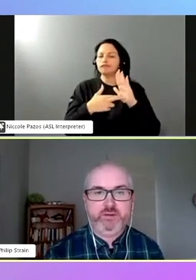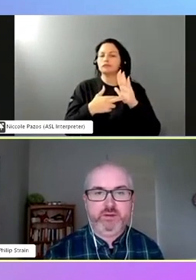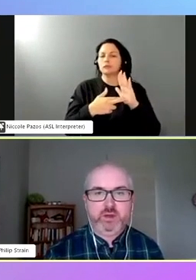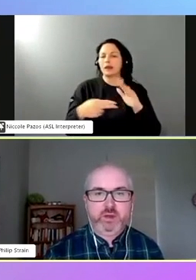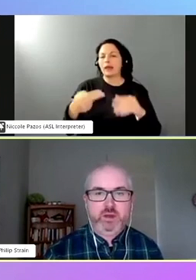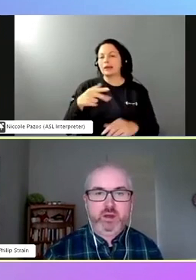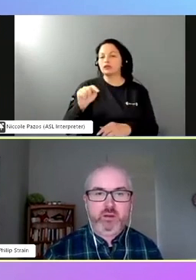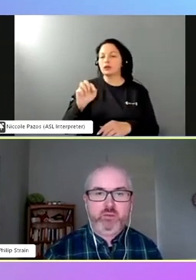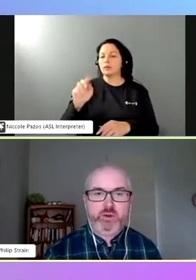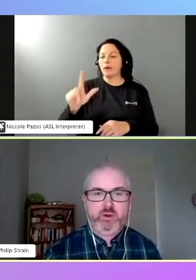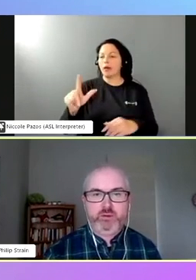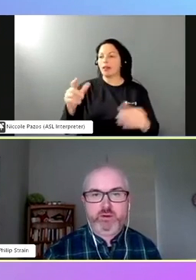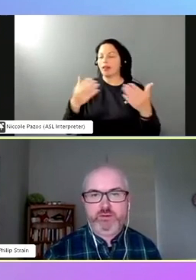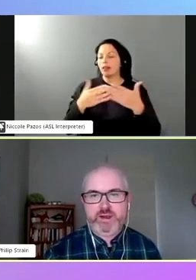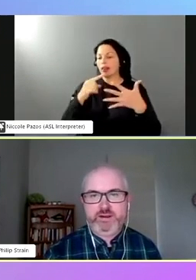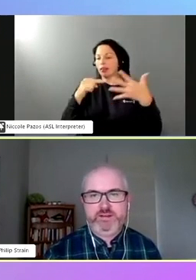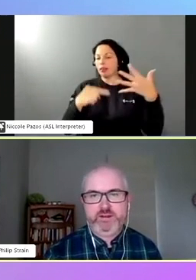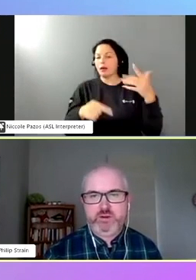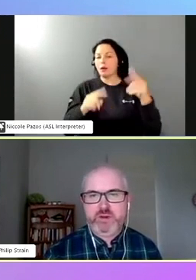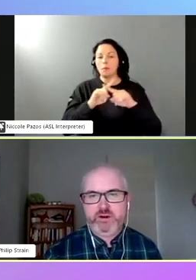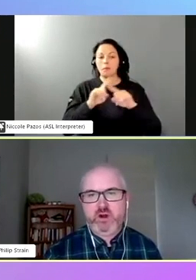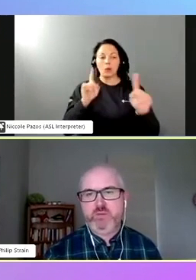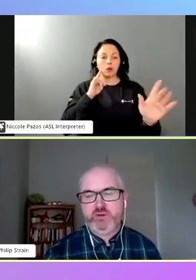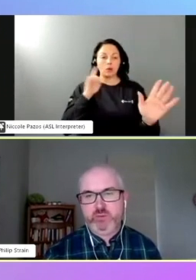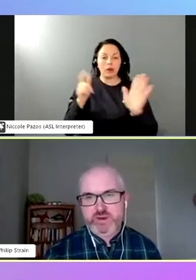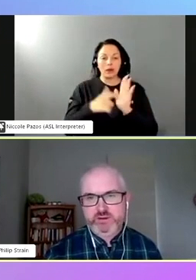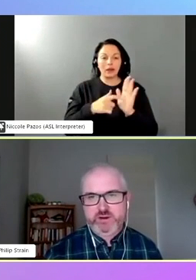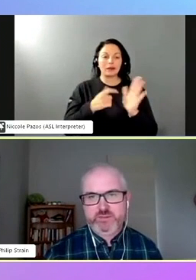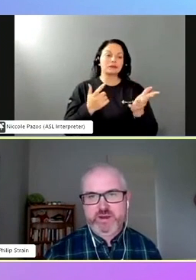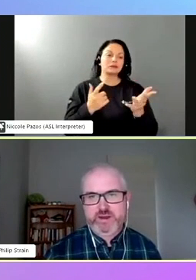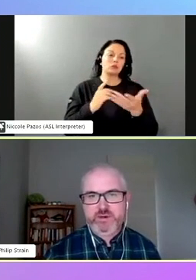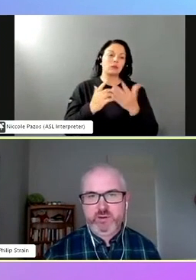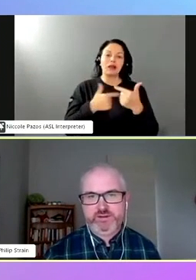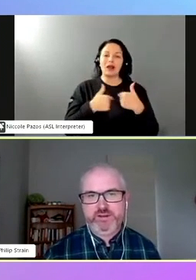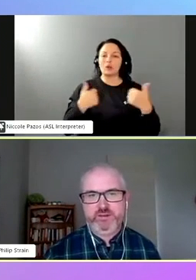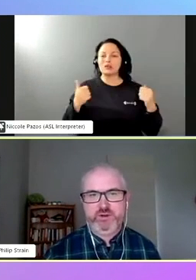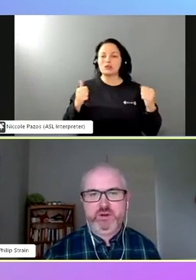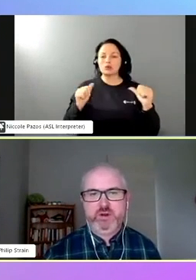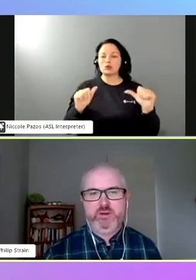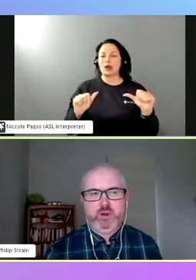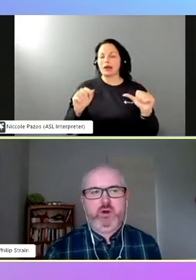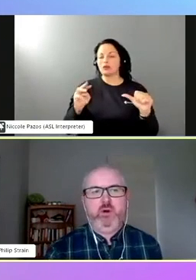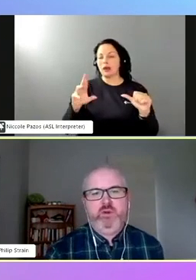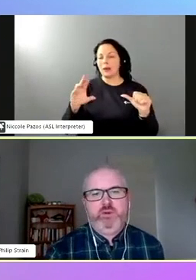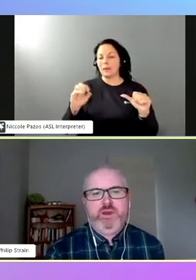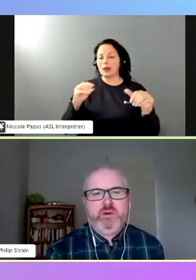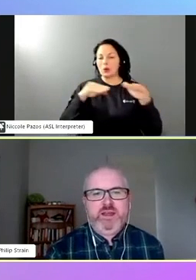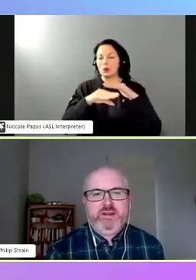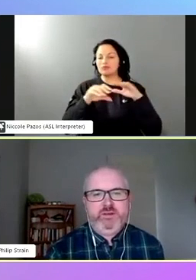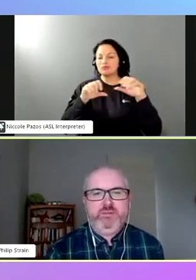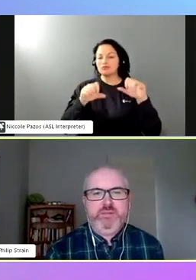We considered the objects not only have they have the same value on the vertical coordinate.